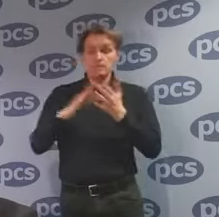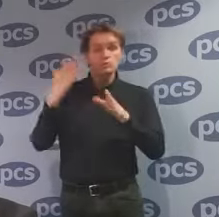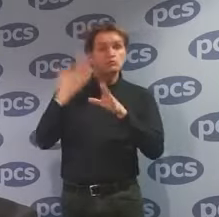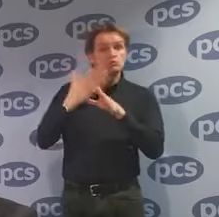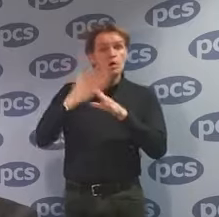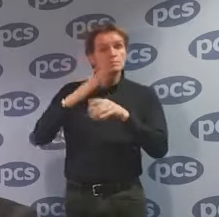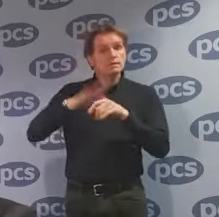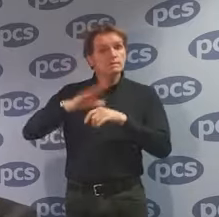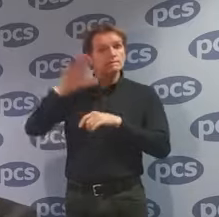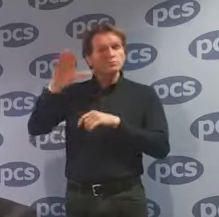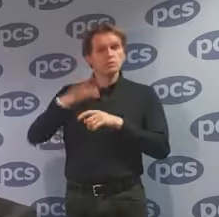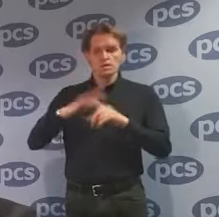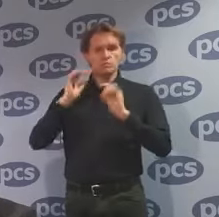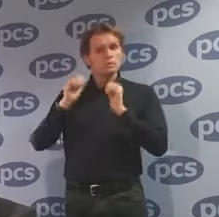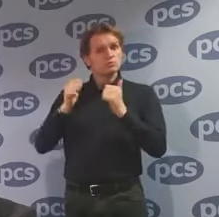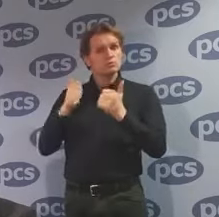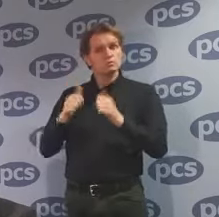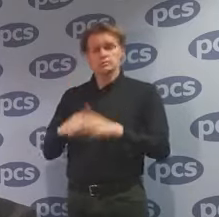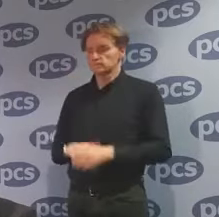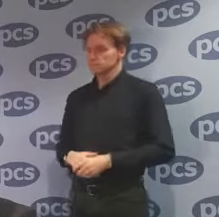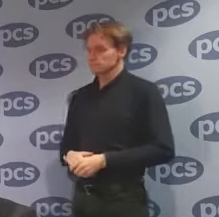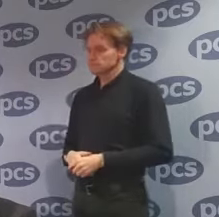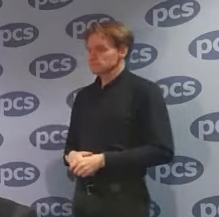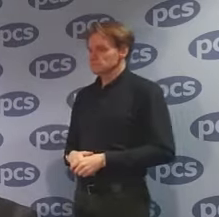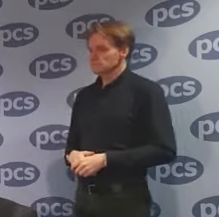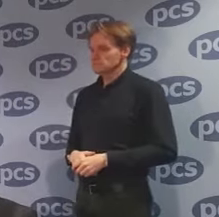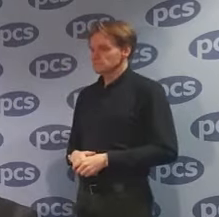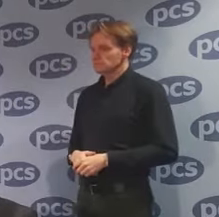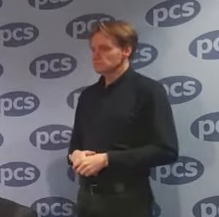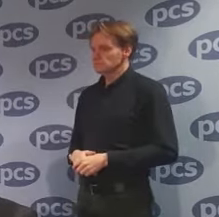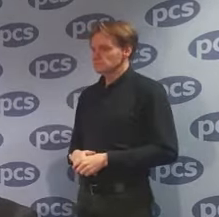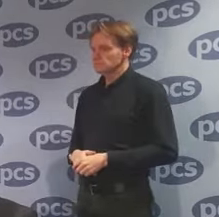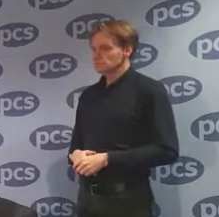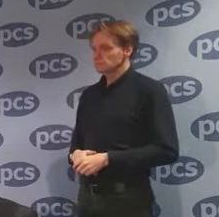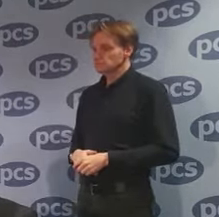to help them. Thanks Mark coming into the final five